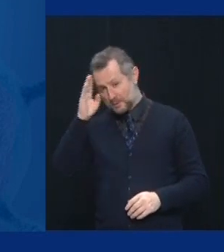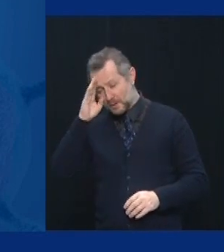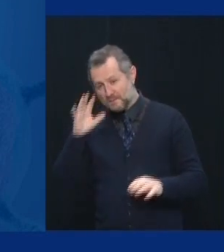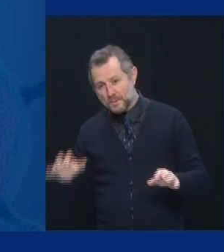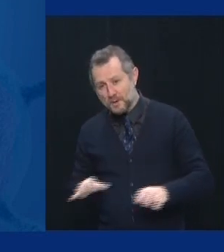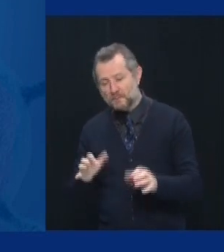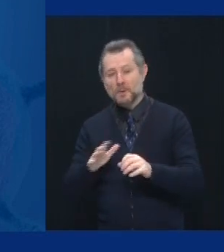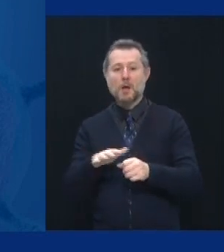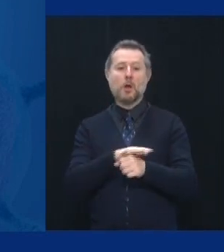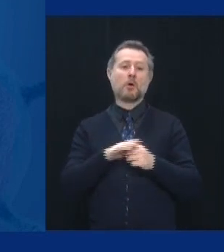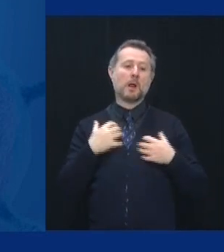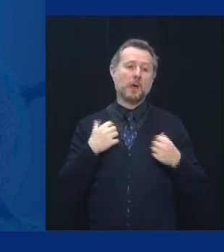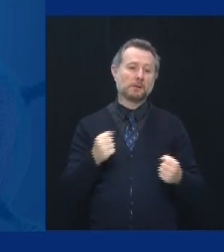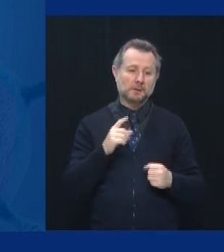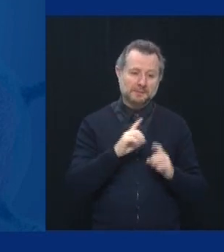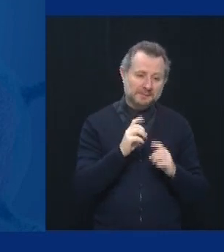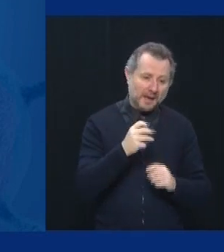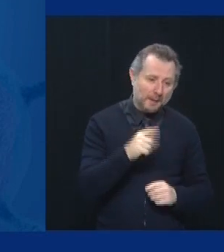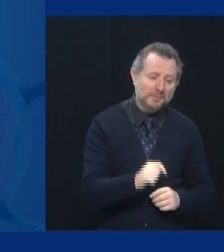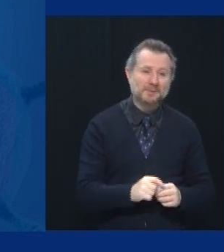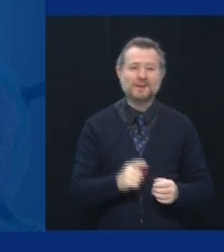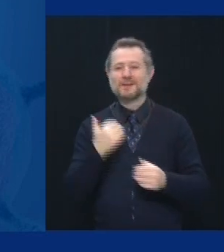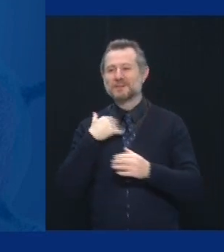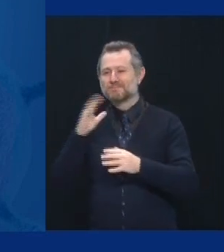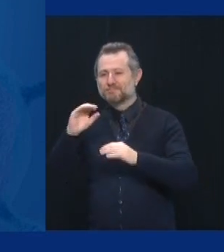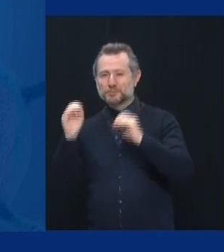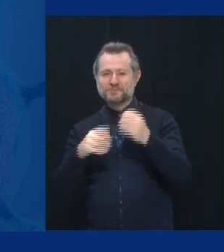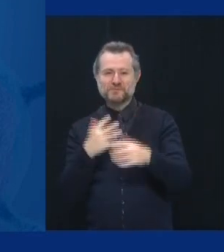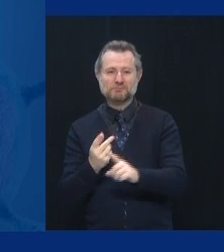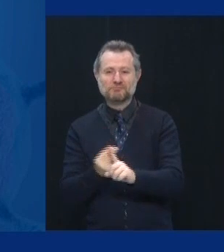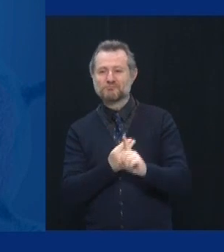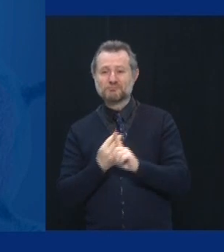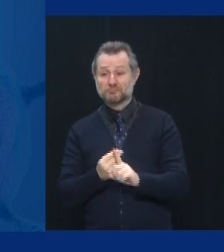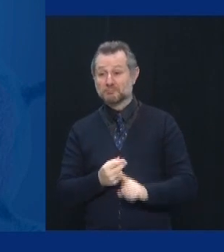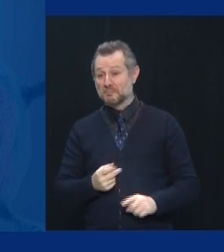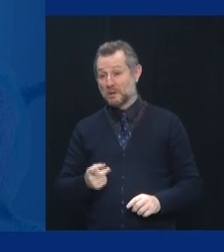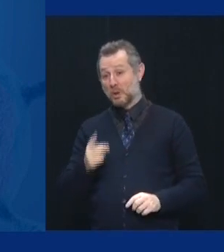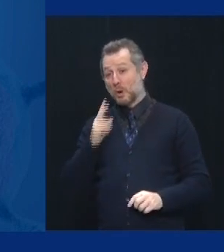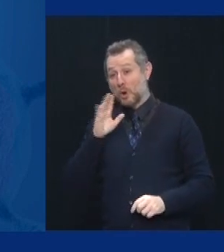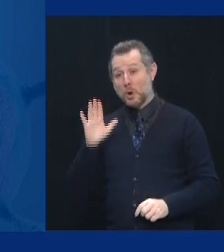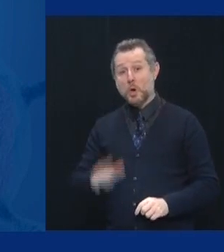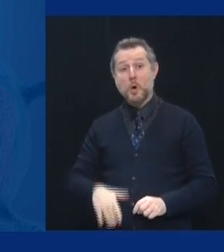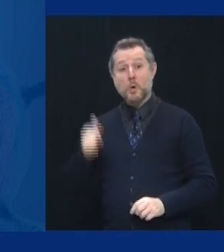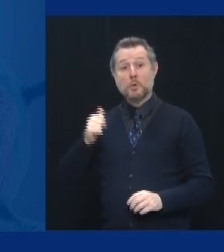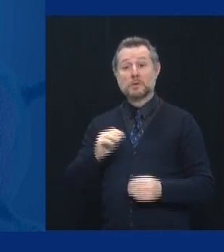UNEVEN. AND THIS IS IN TOTAL HOSPITAL PERFORMANCE, LOCAL HEALTH DEPARTMENT PERFORMANCE, ET